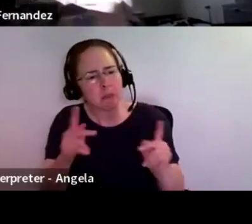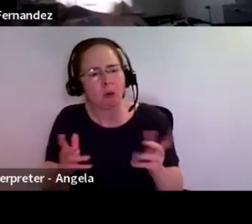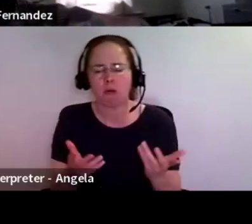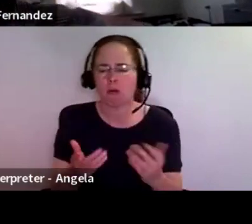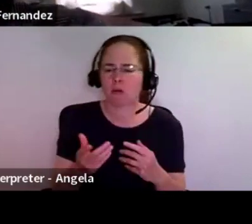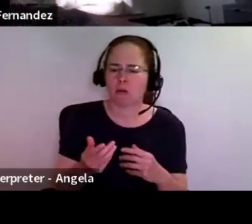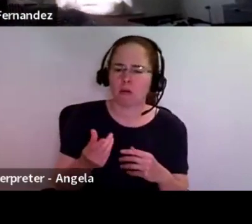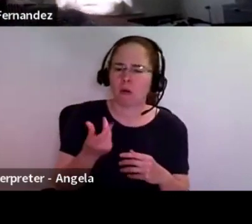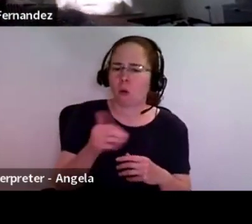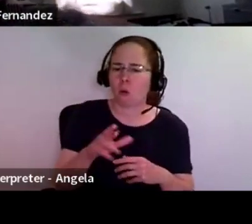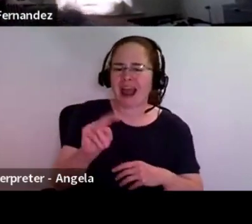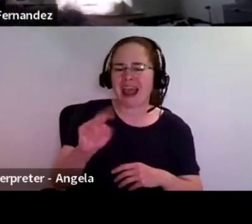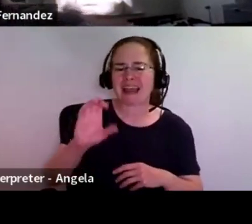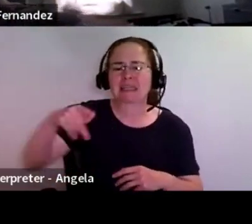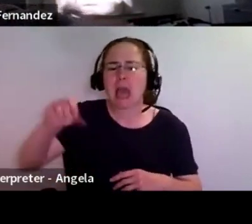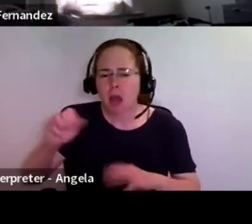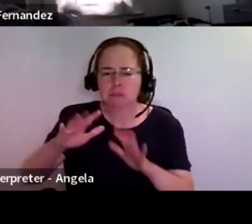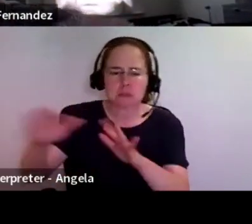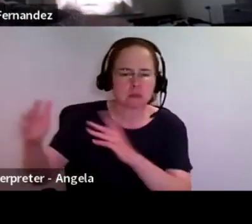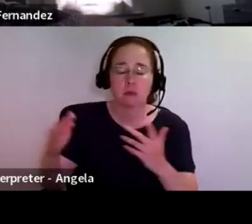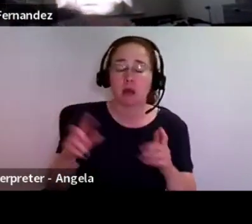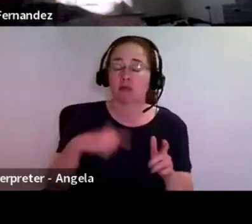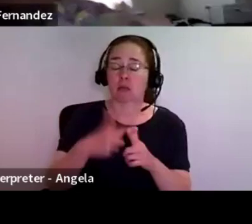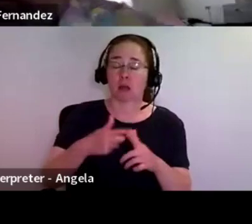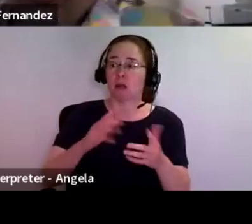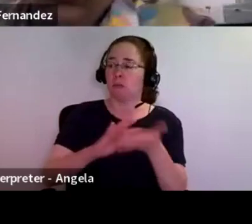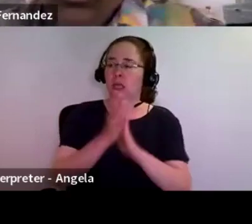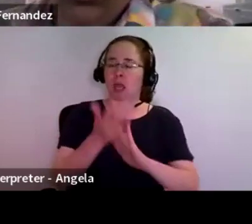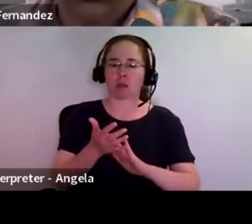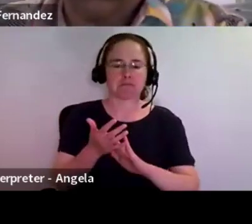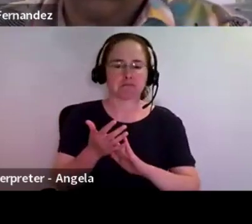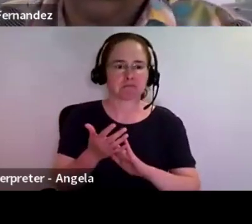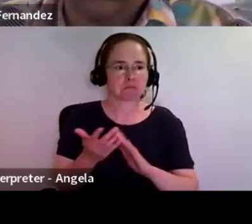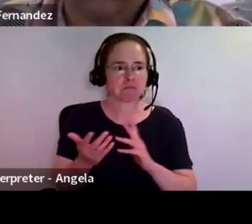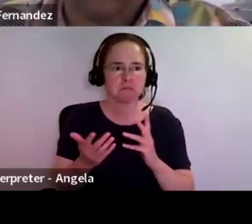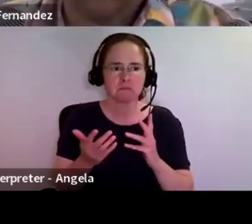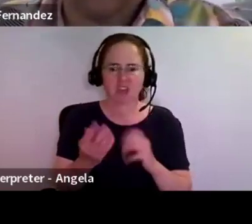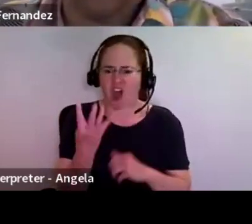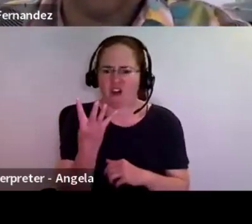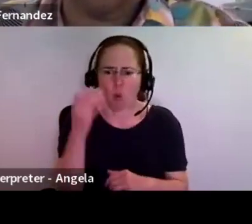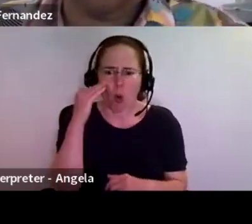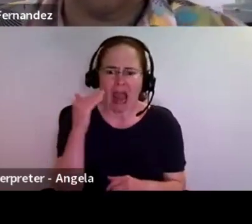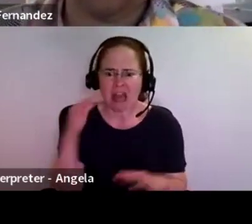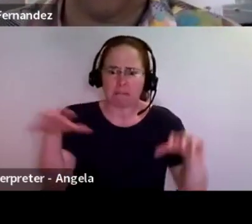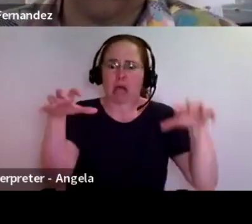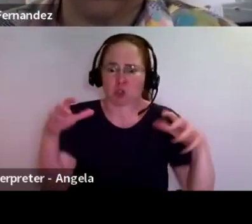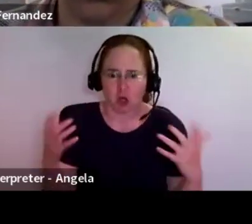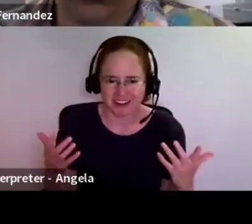caps and stuff like that. And eventually it kind of was like this, you know, four headed monster to kind of put this, I